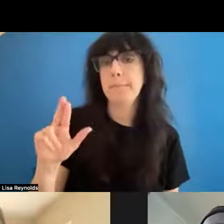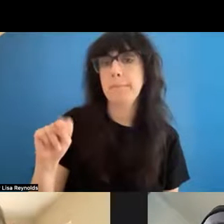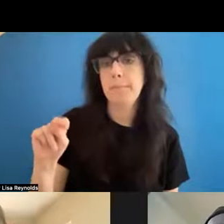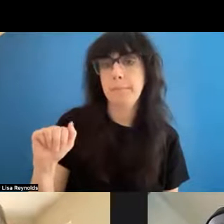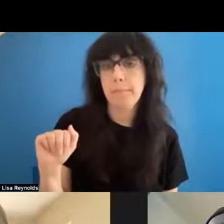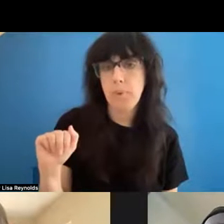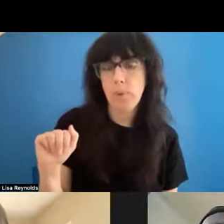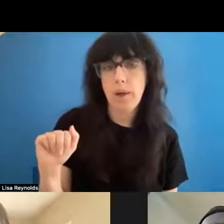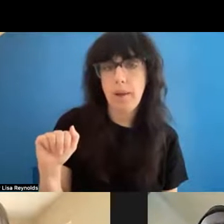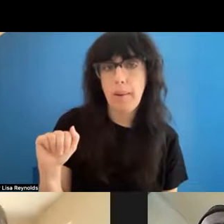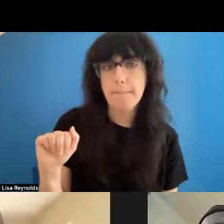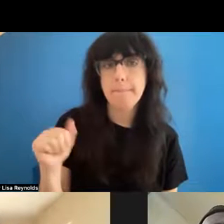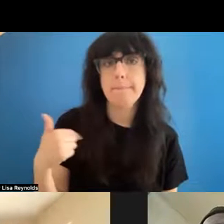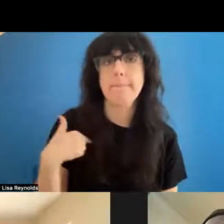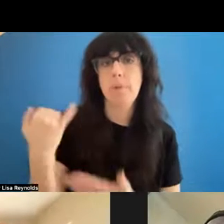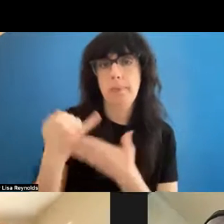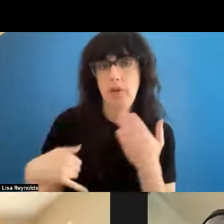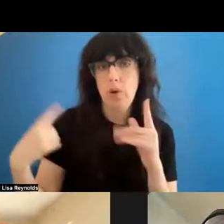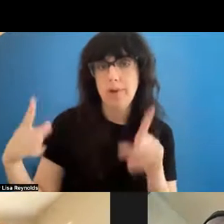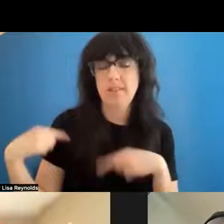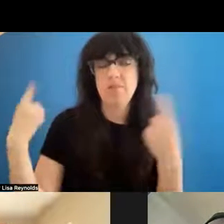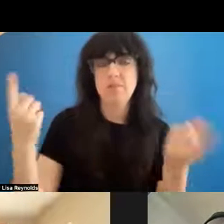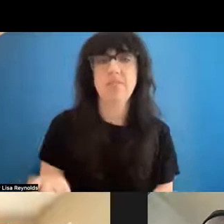an artist since I was a teenager as an immigrant